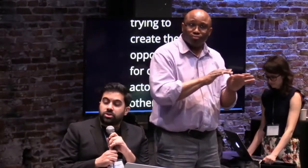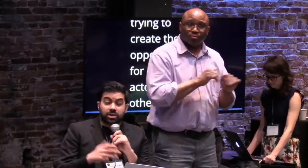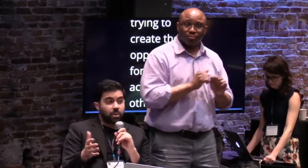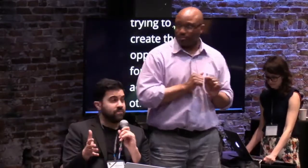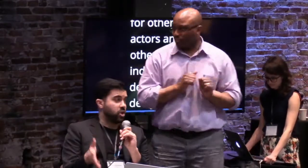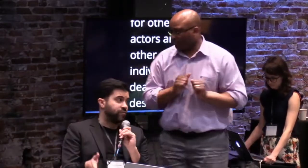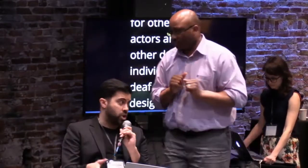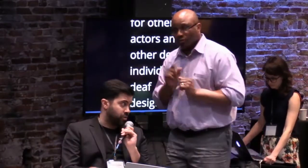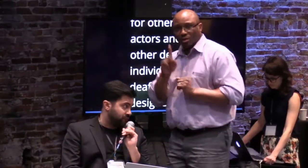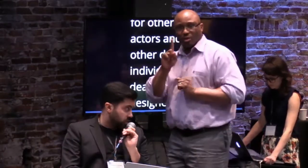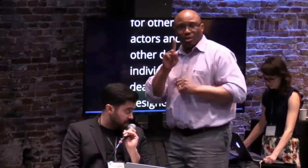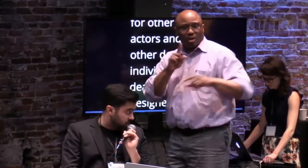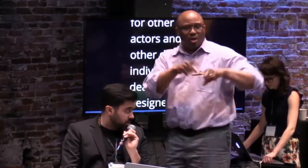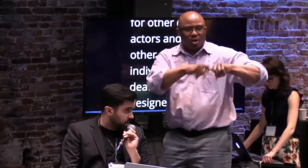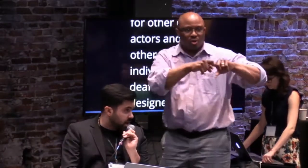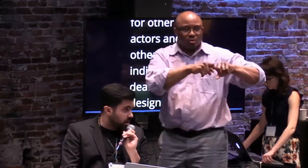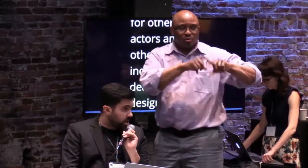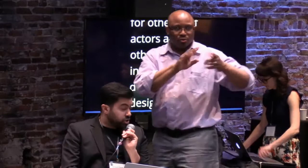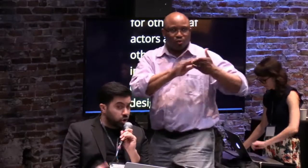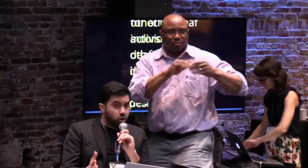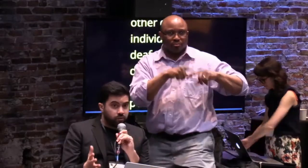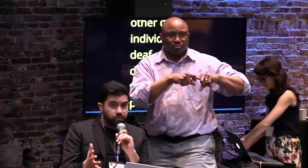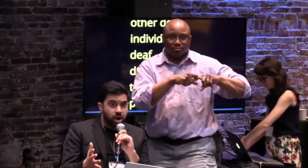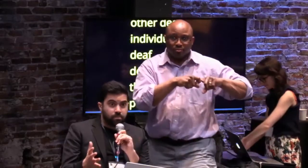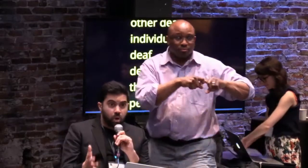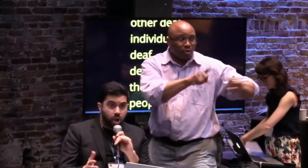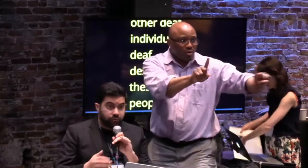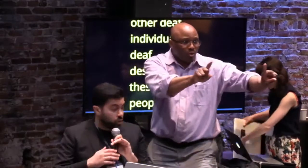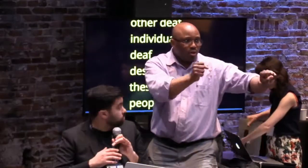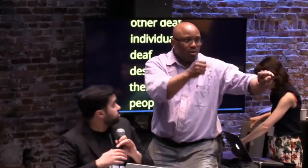So that's why I'm very, very grateful to be here today to learn from all of you.